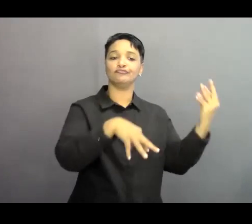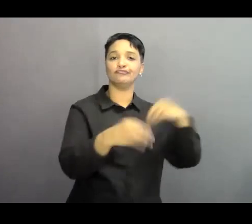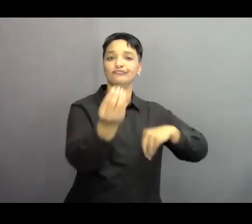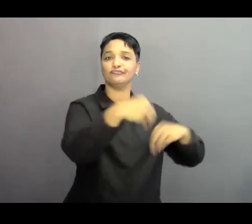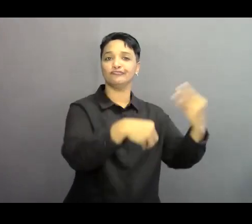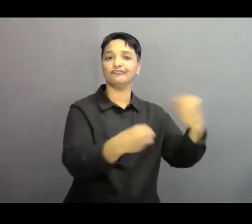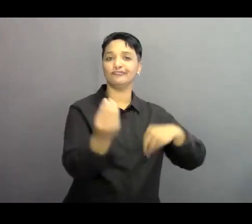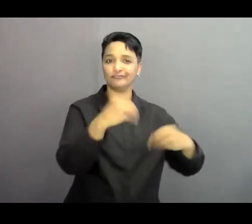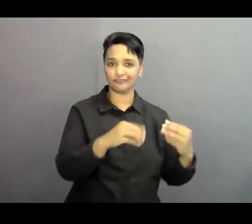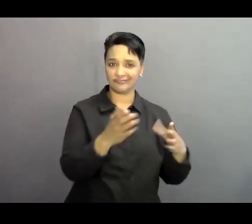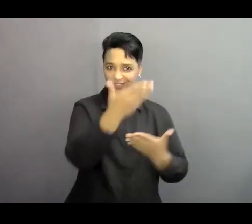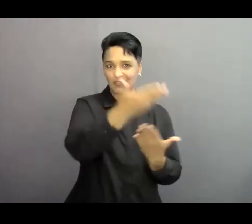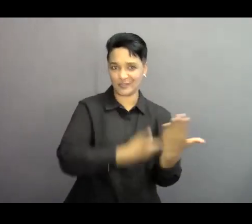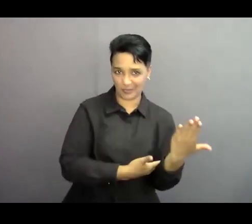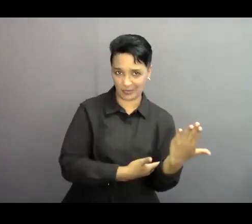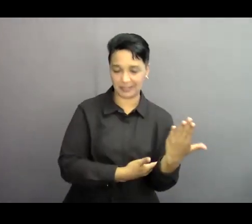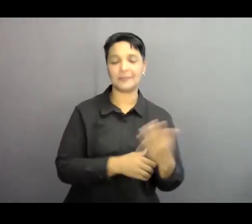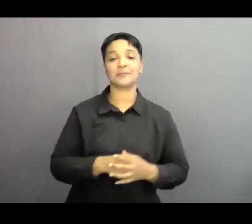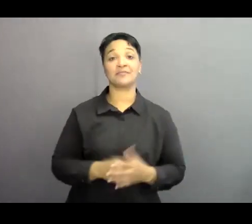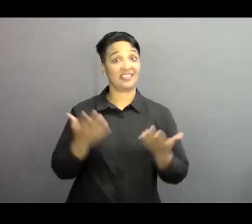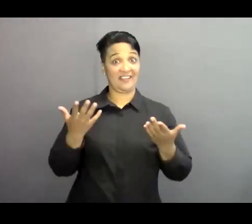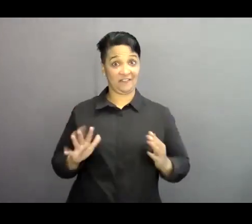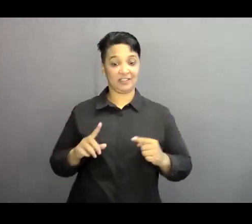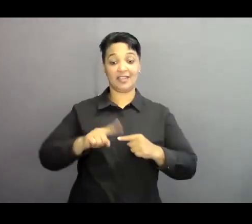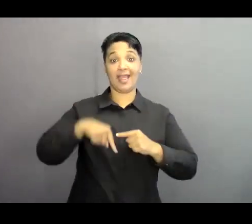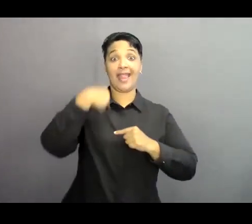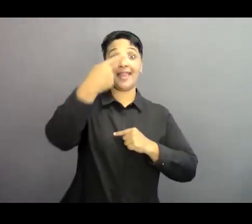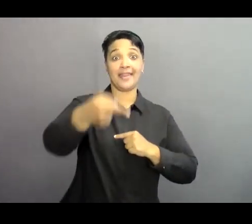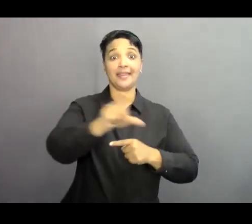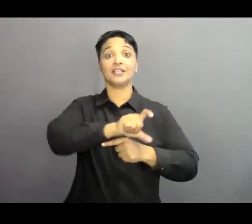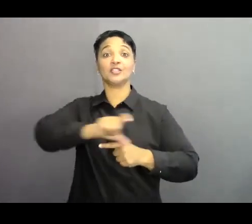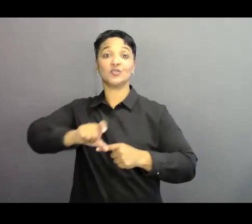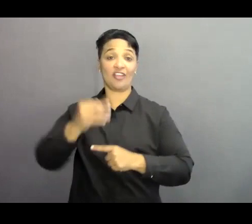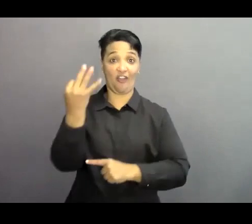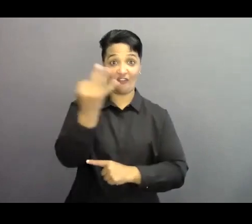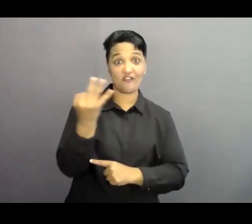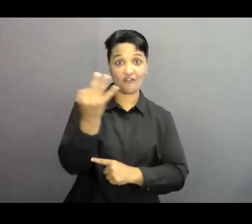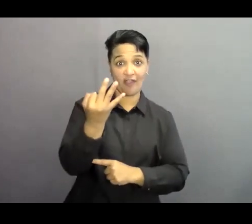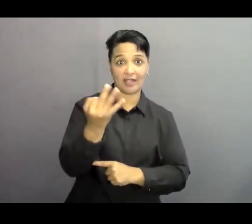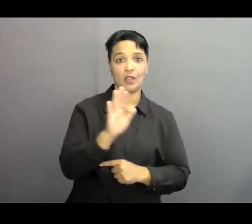By next Friday, we will be making the various Google Docs that you have drafted